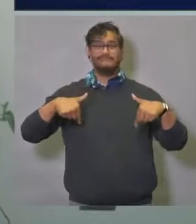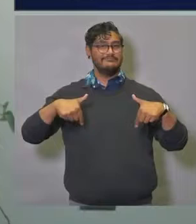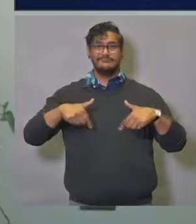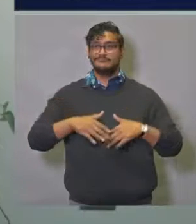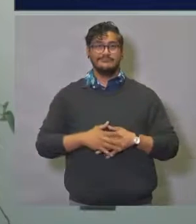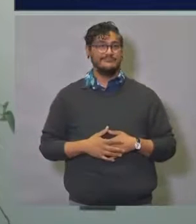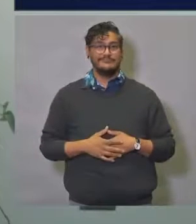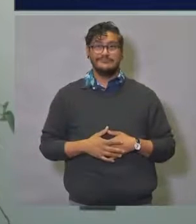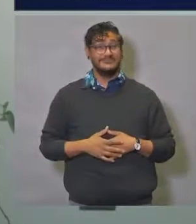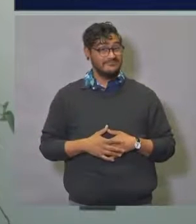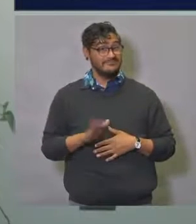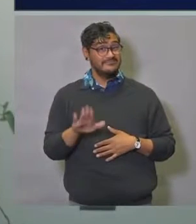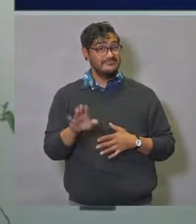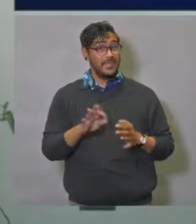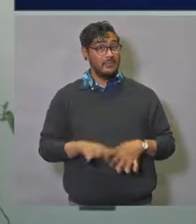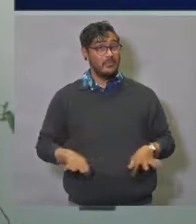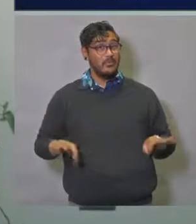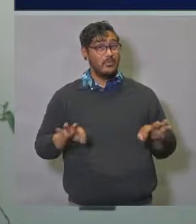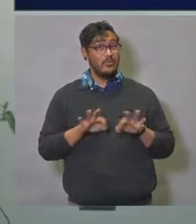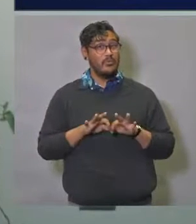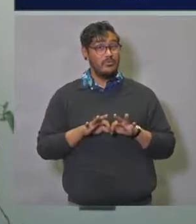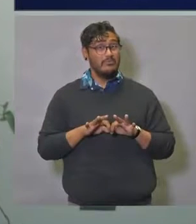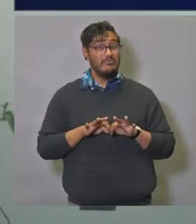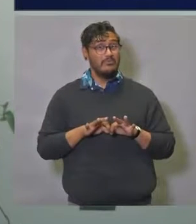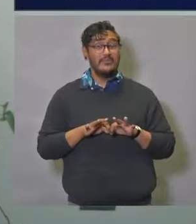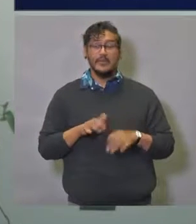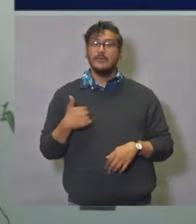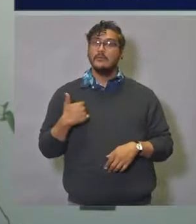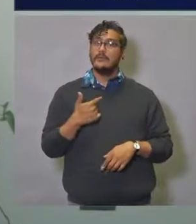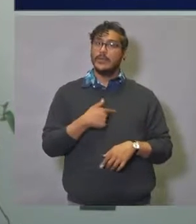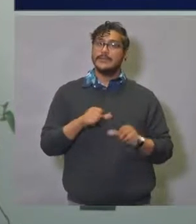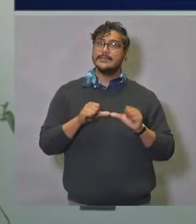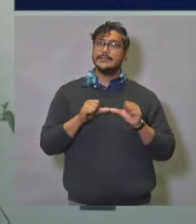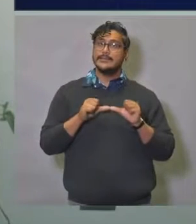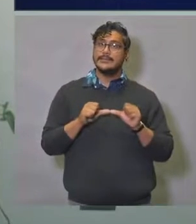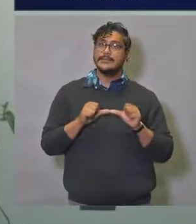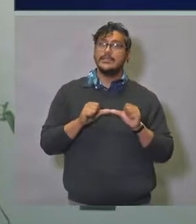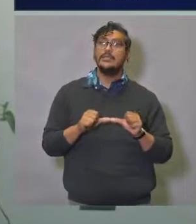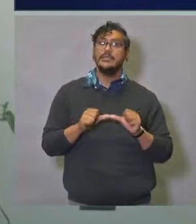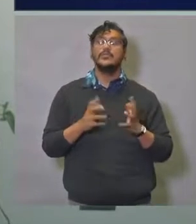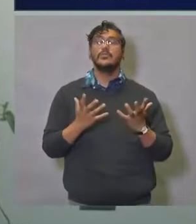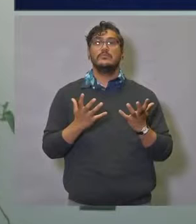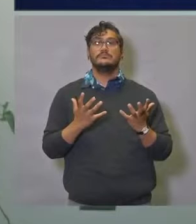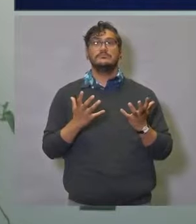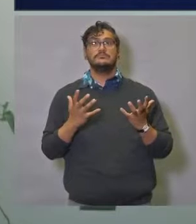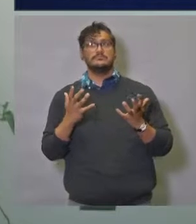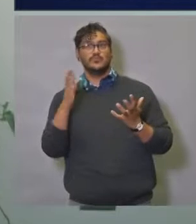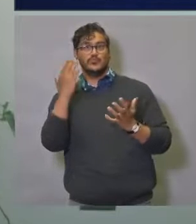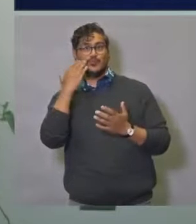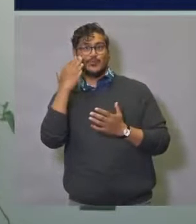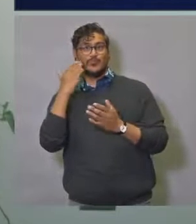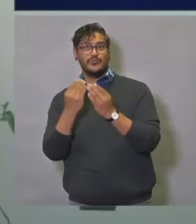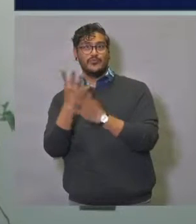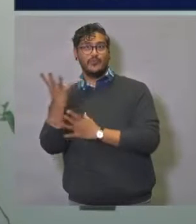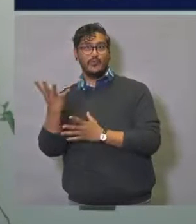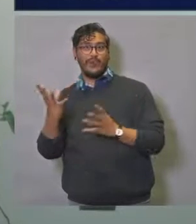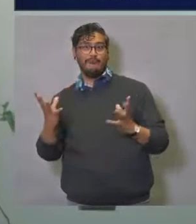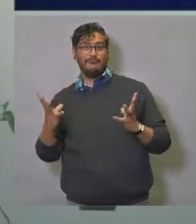TRAVEL OUTSIDE OF 120 MILE RADIUS. A 101 MILE RADIUS.